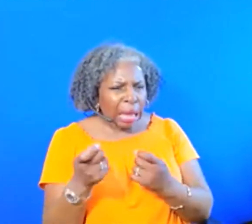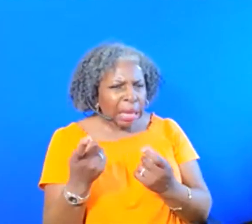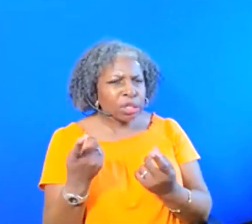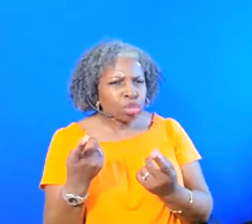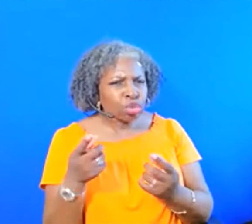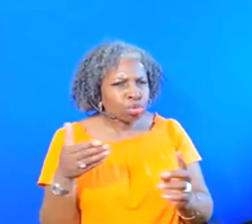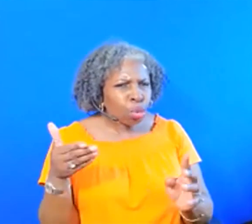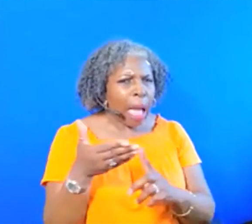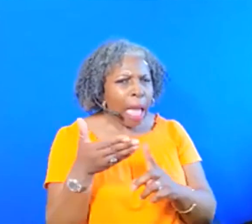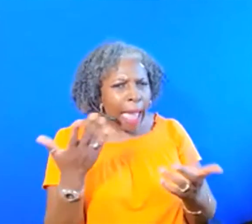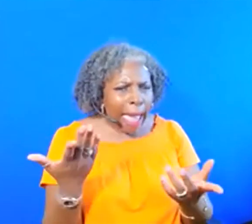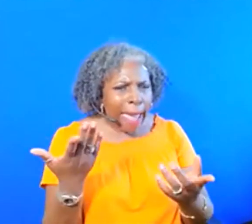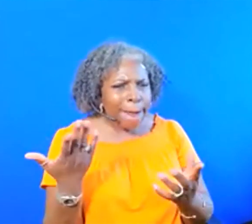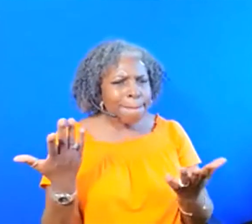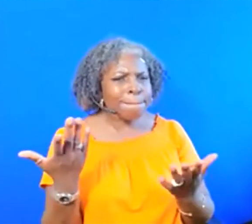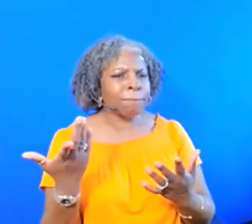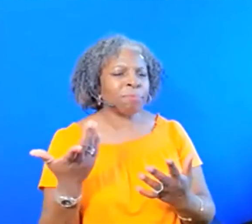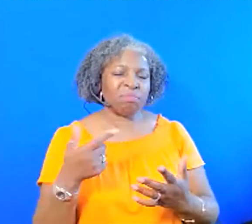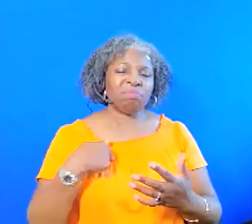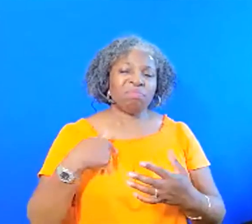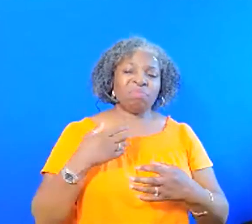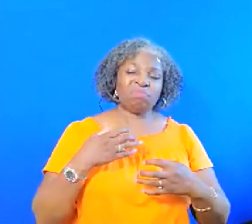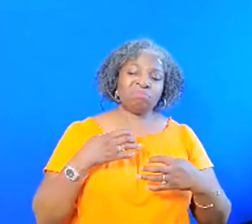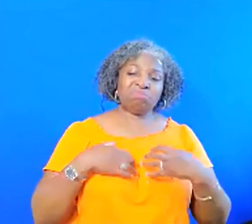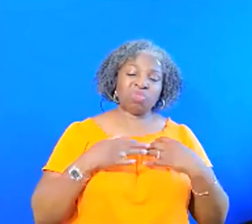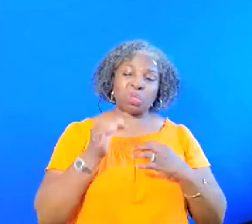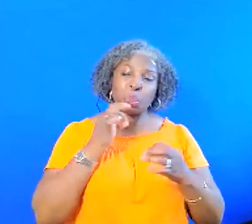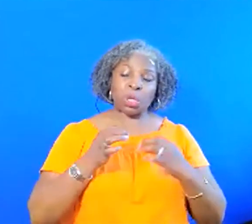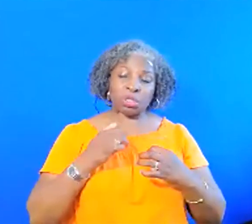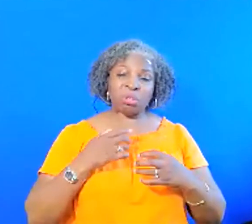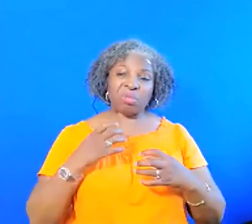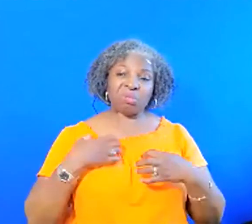I'm interested in farming, and how we sustain ourselves through that practice.